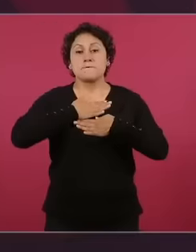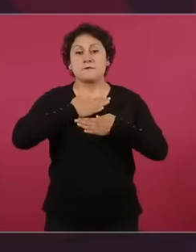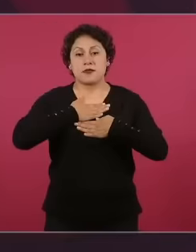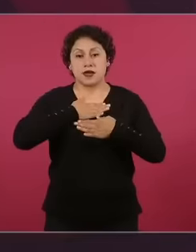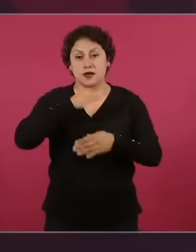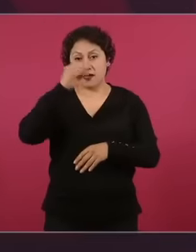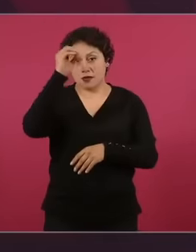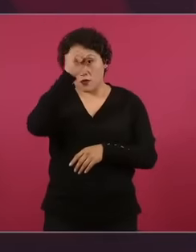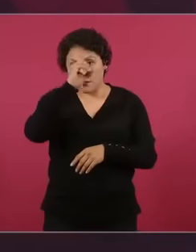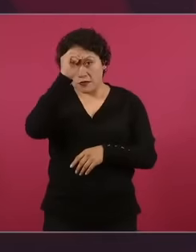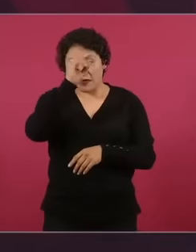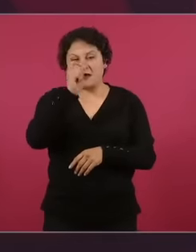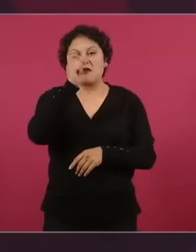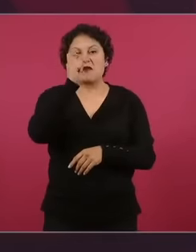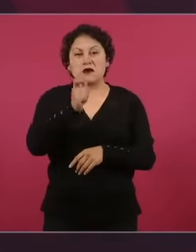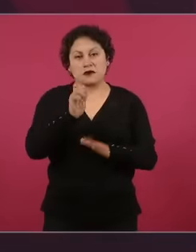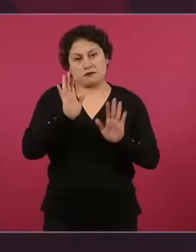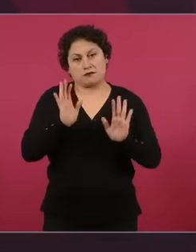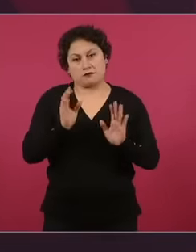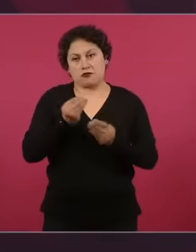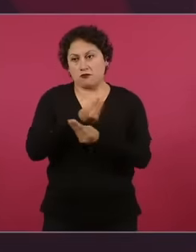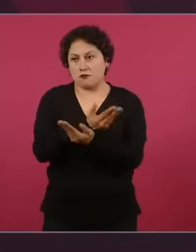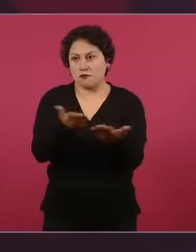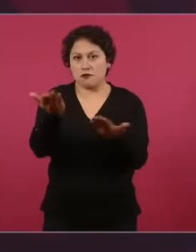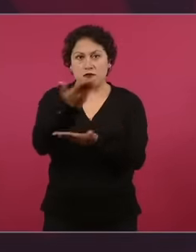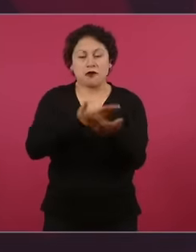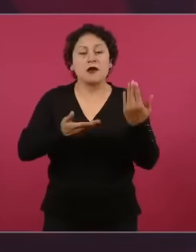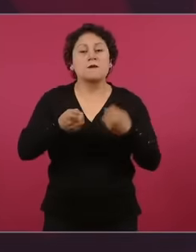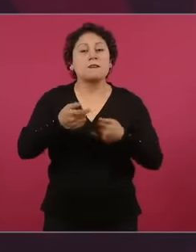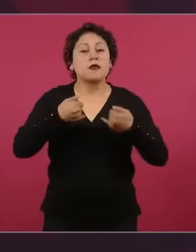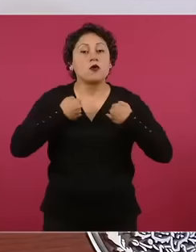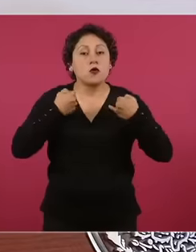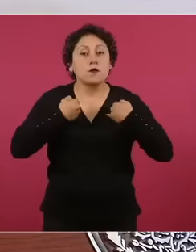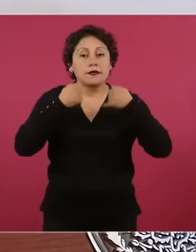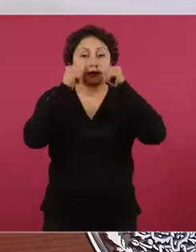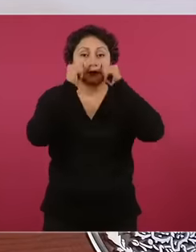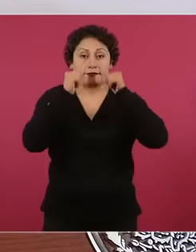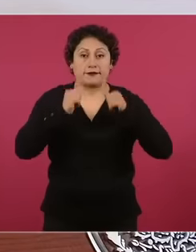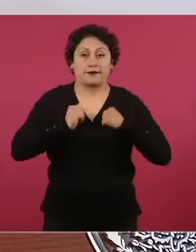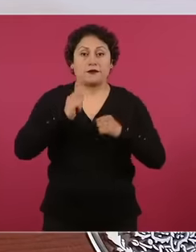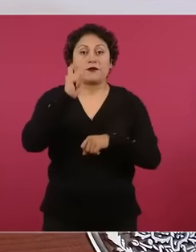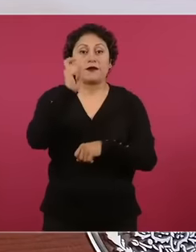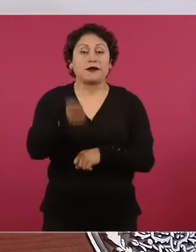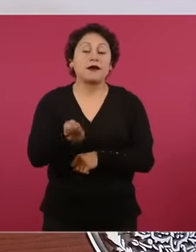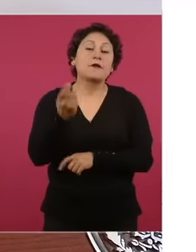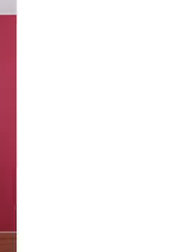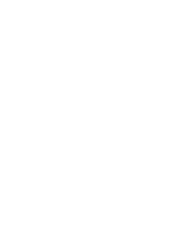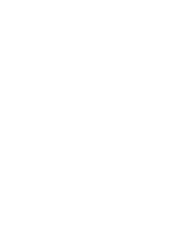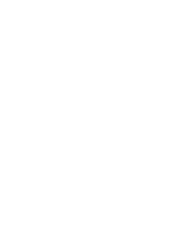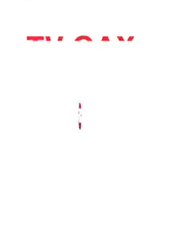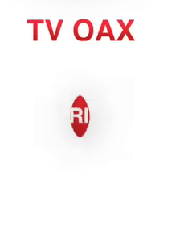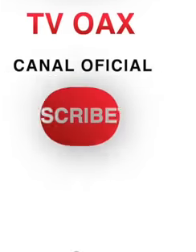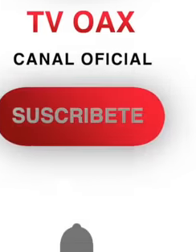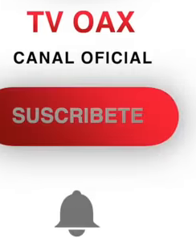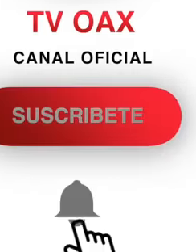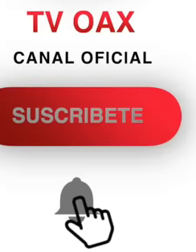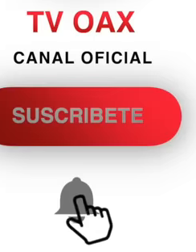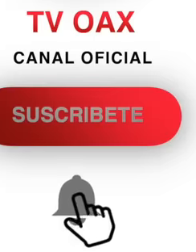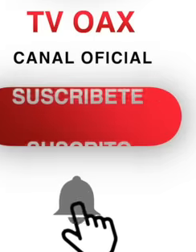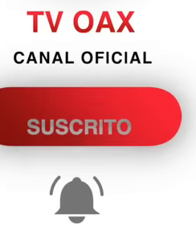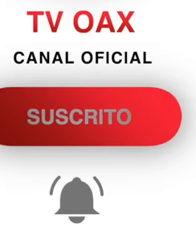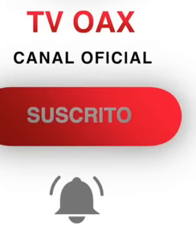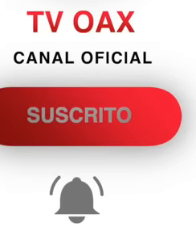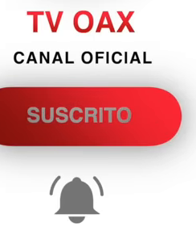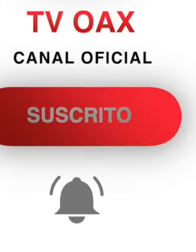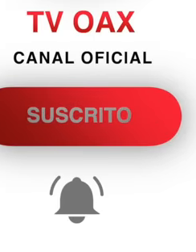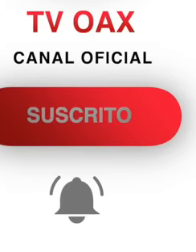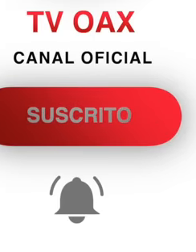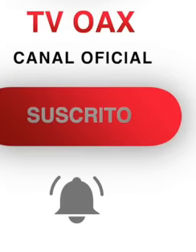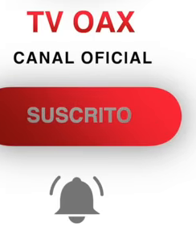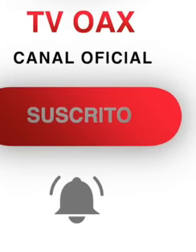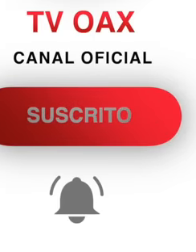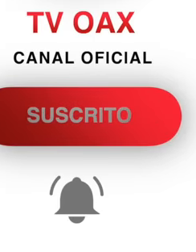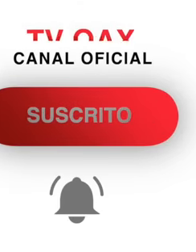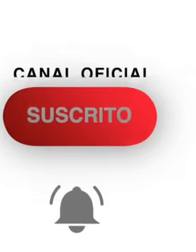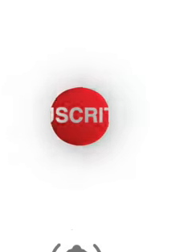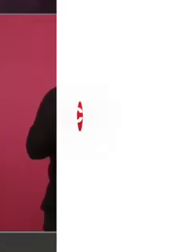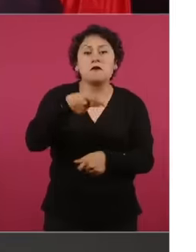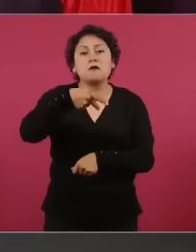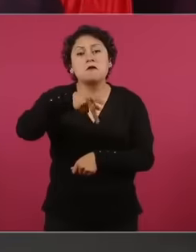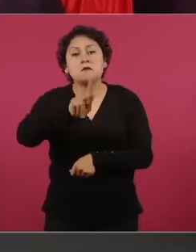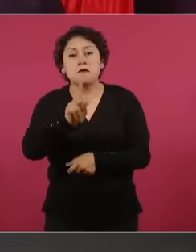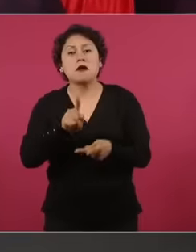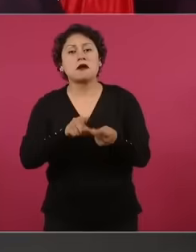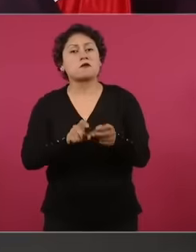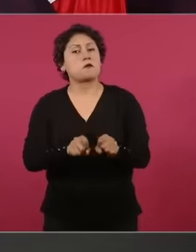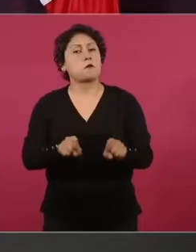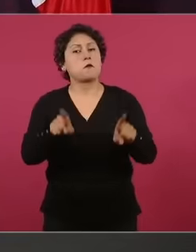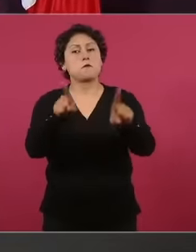that politics is a virtue but also luck fortune that is what Maqui Abel said